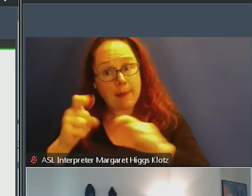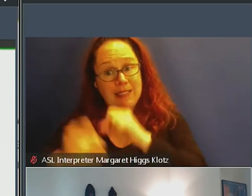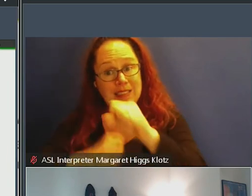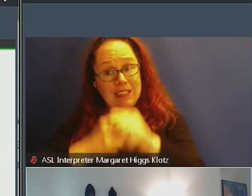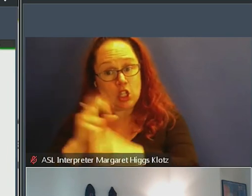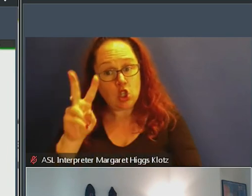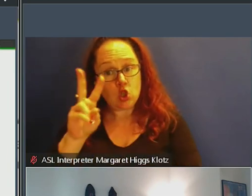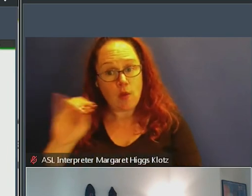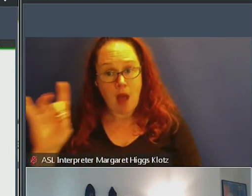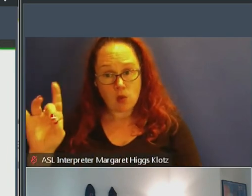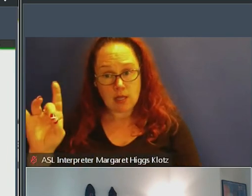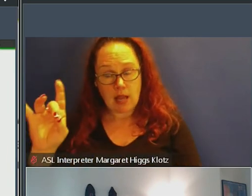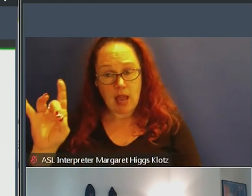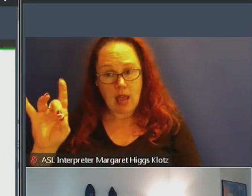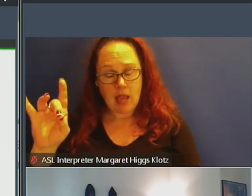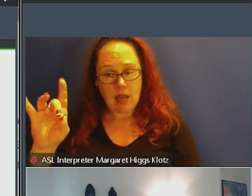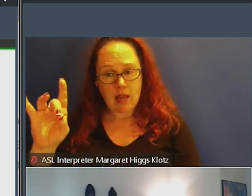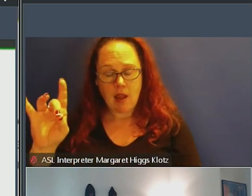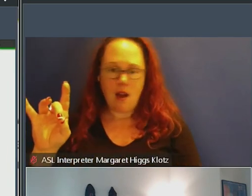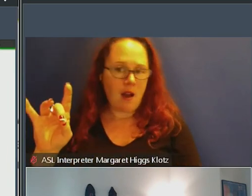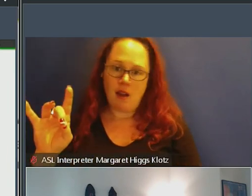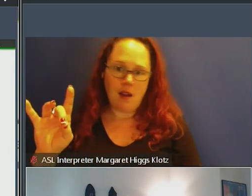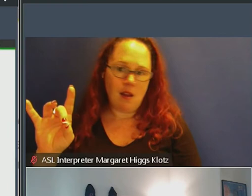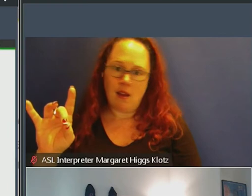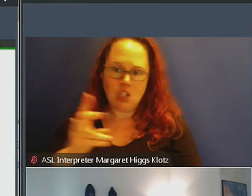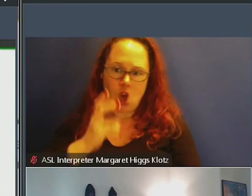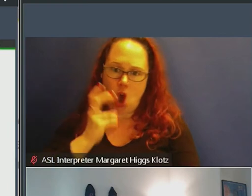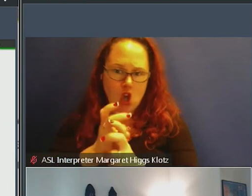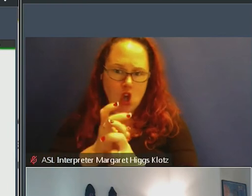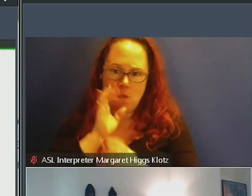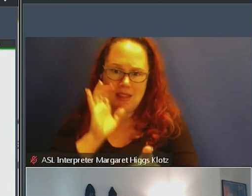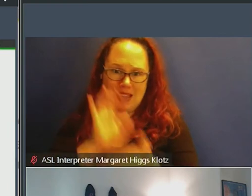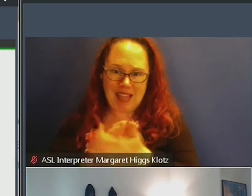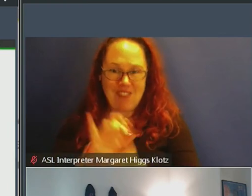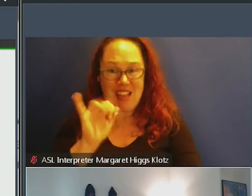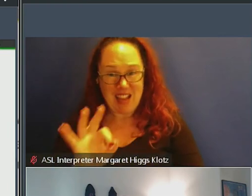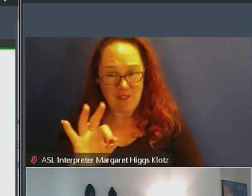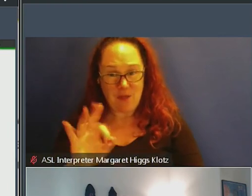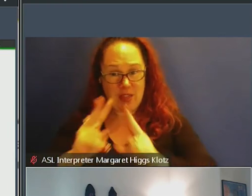It, it boggles the mind that if there was an assessment made somewhere 12 years ago,